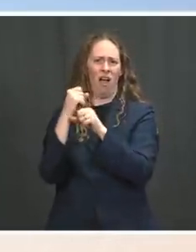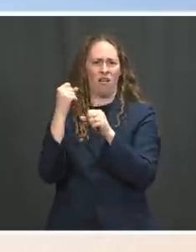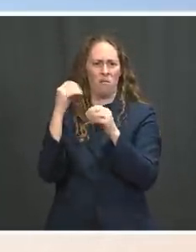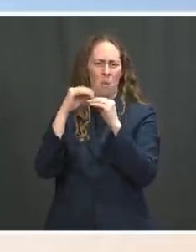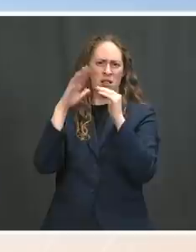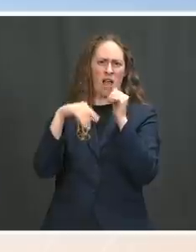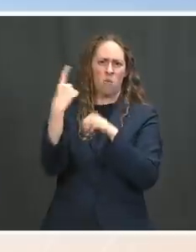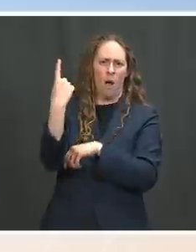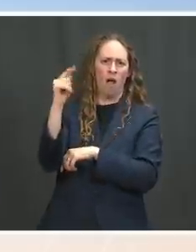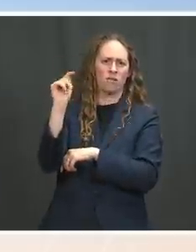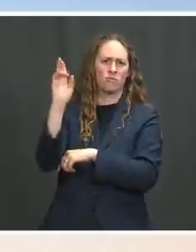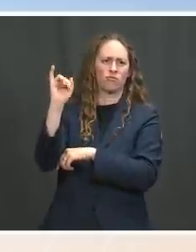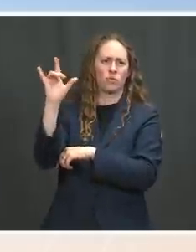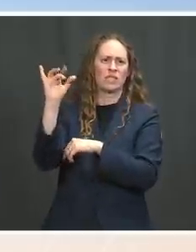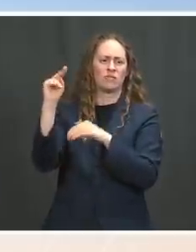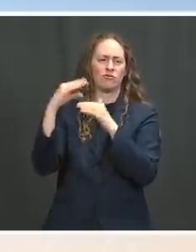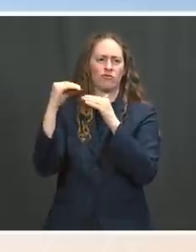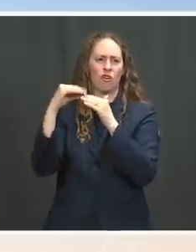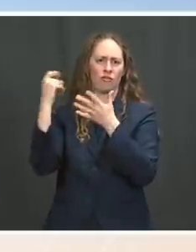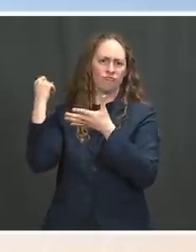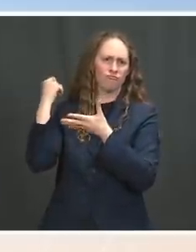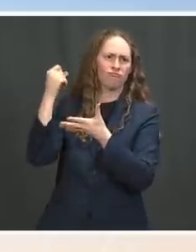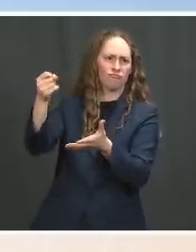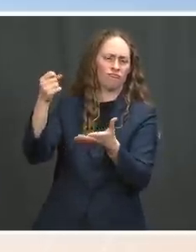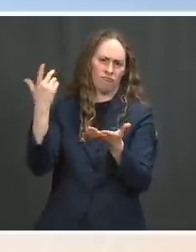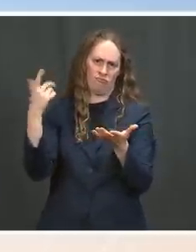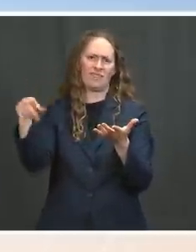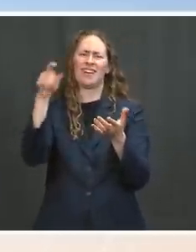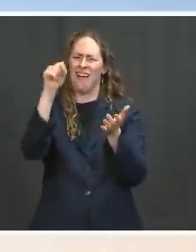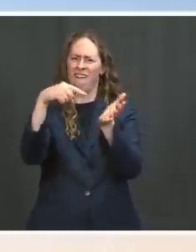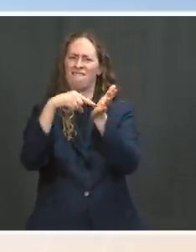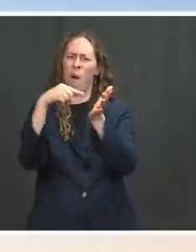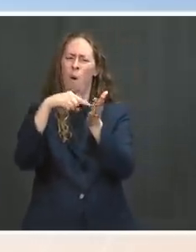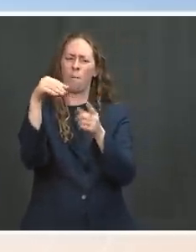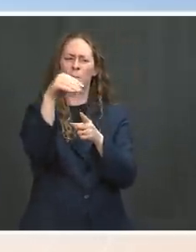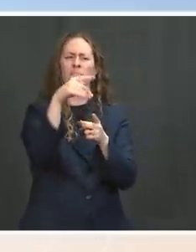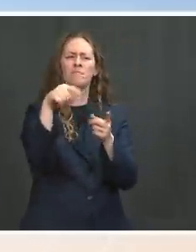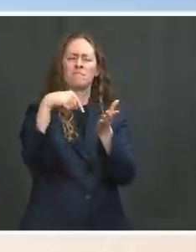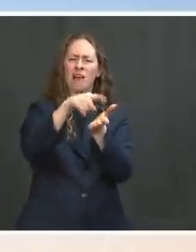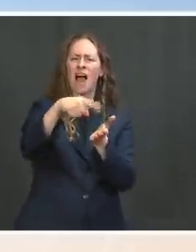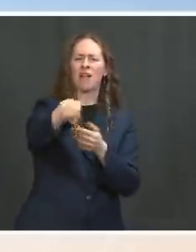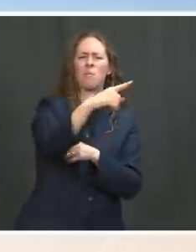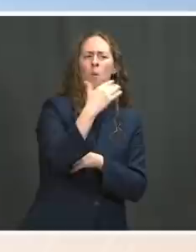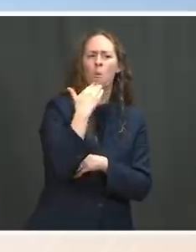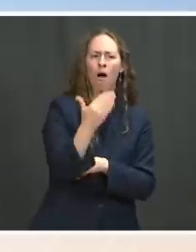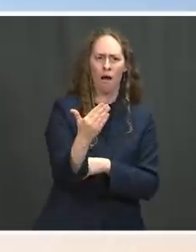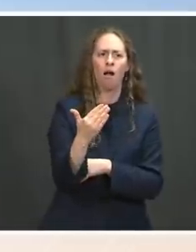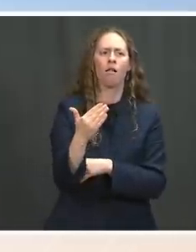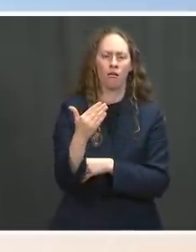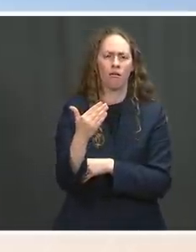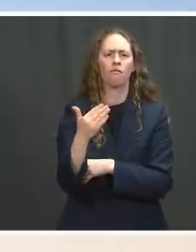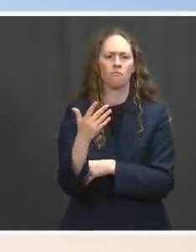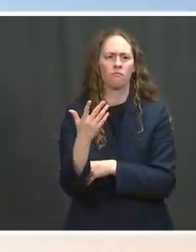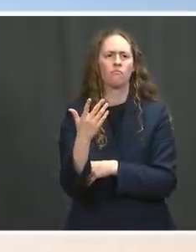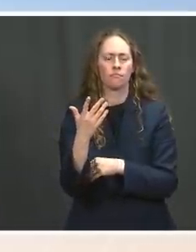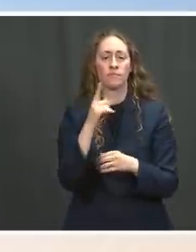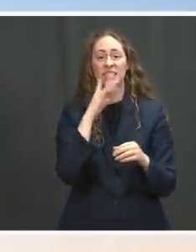But those are the range of factors that most economists believe are the issues at this point in time, even though we look at data over the course of several months.